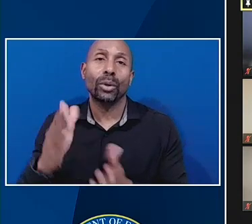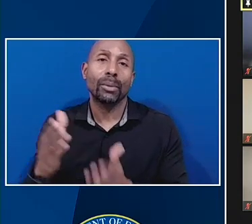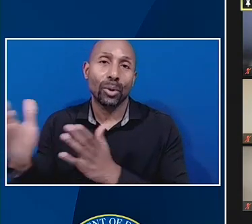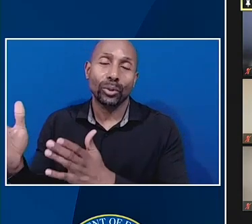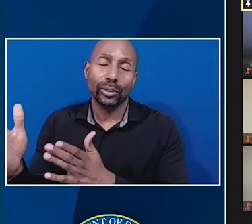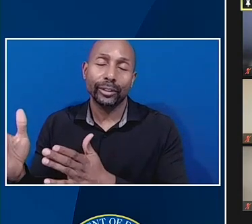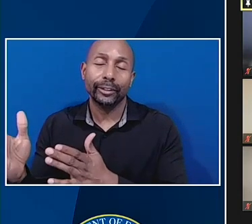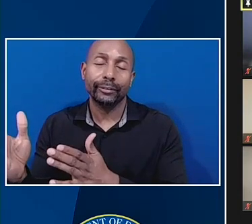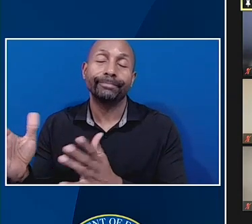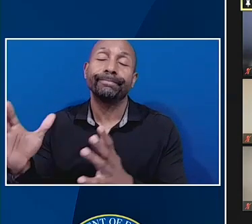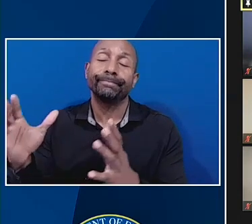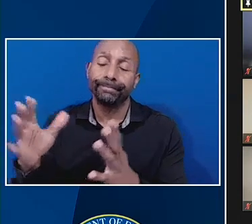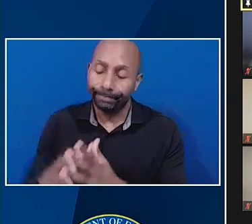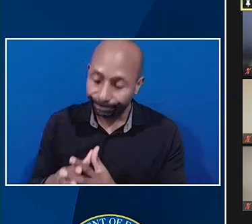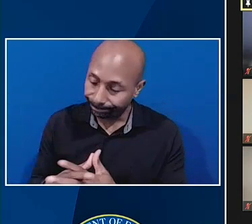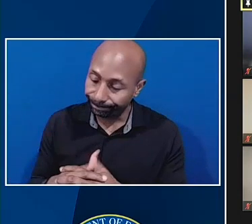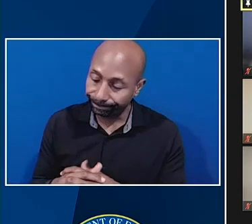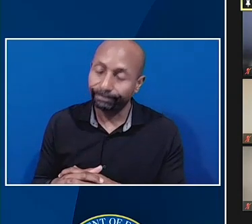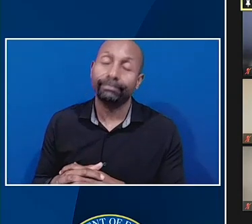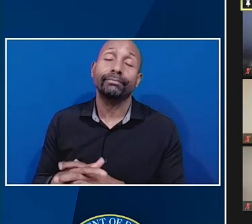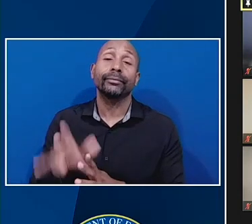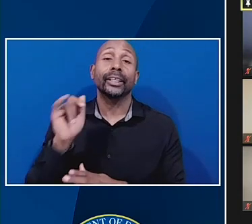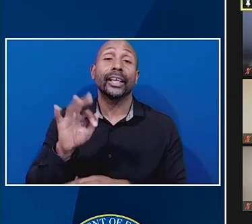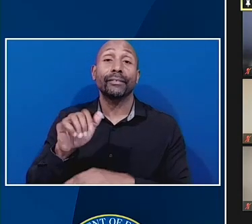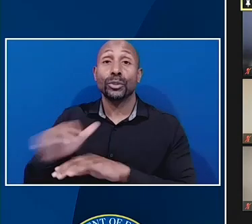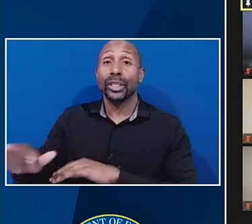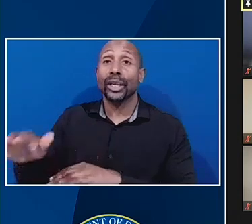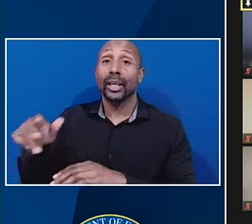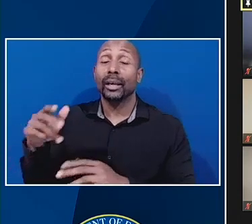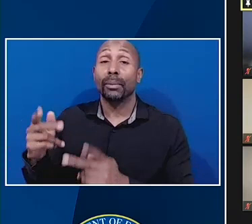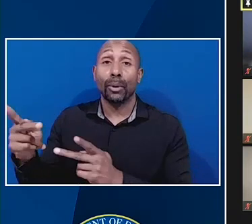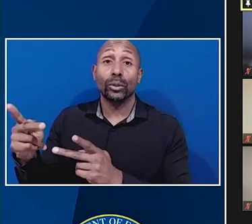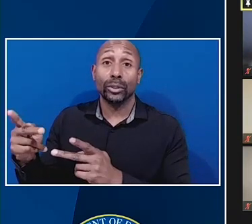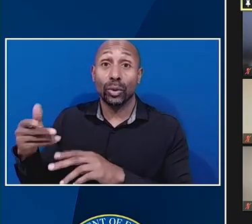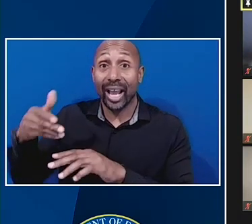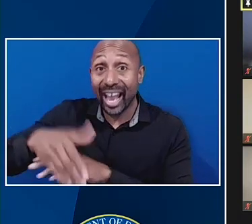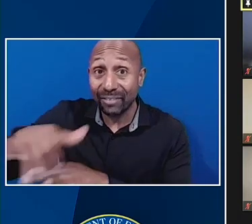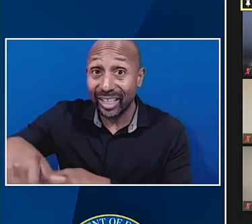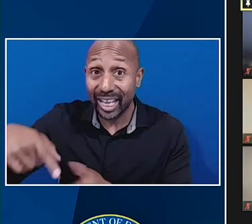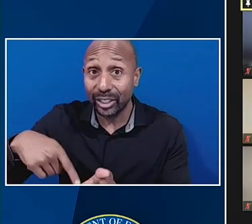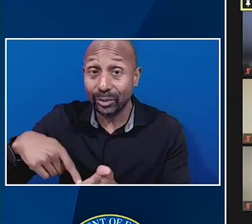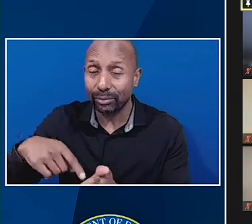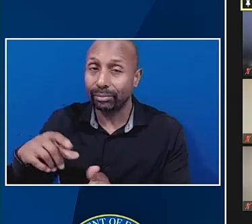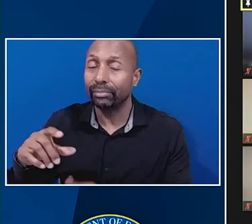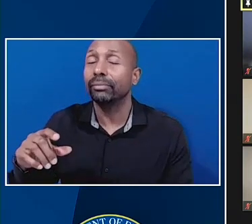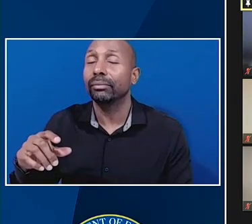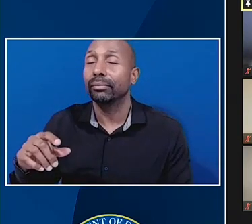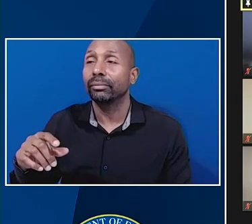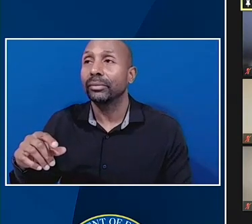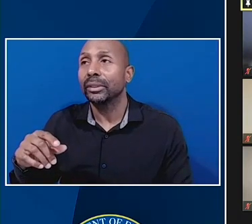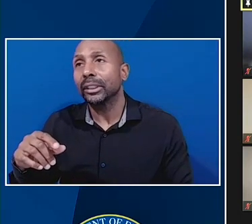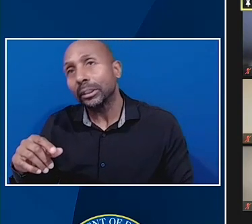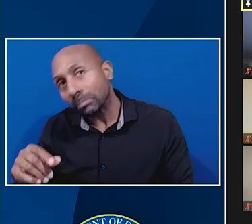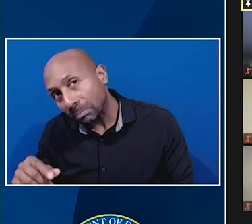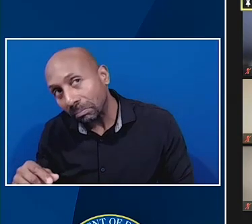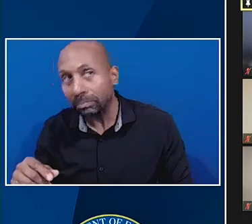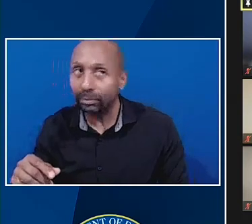If proposals are sent after that, we're not saying they would not necessarily be looked at, but there is a risk that they